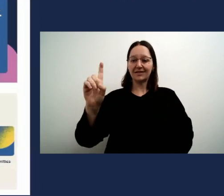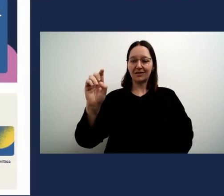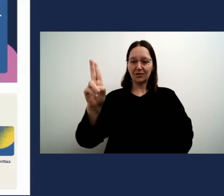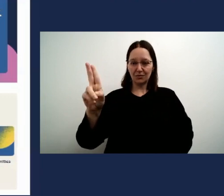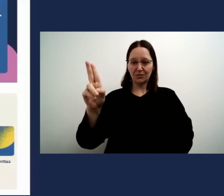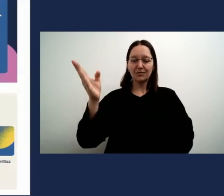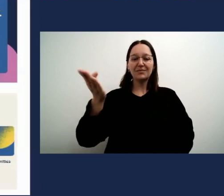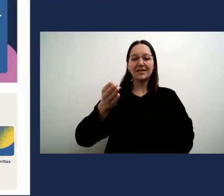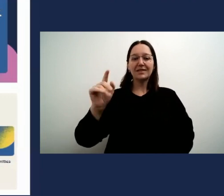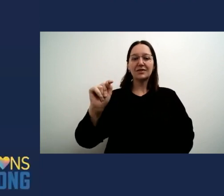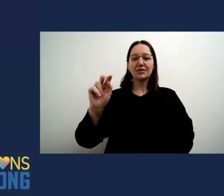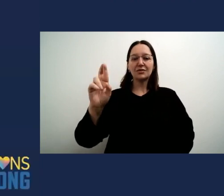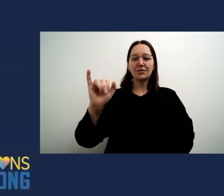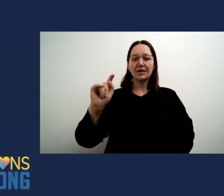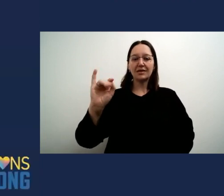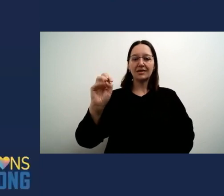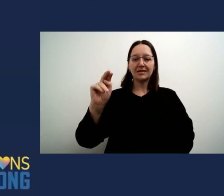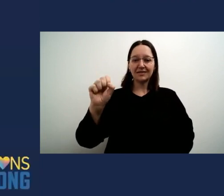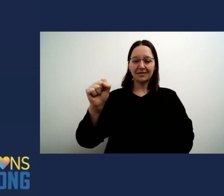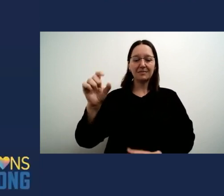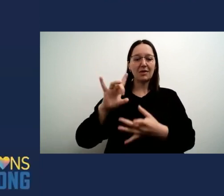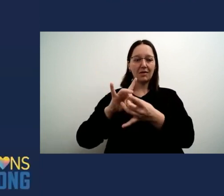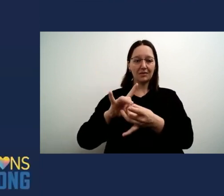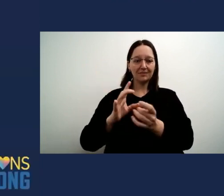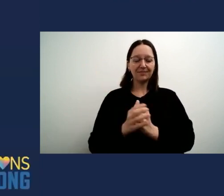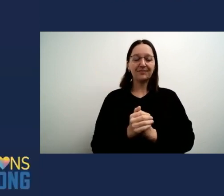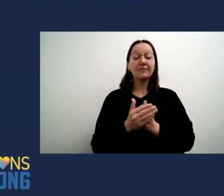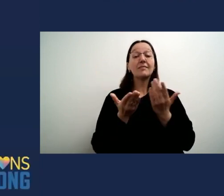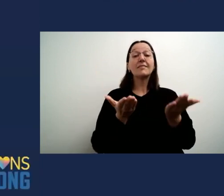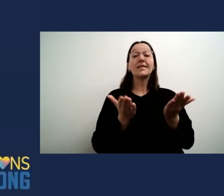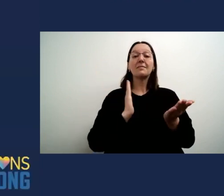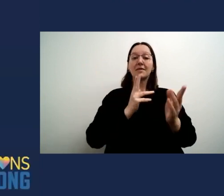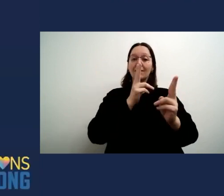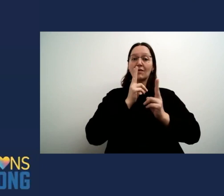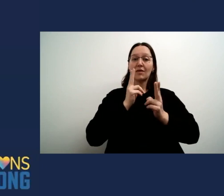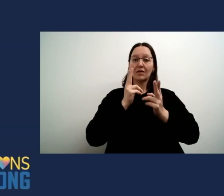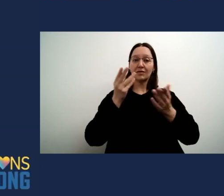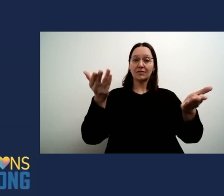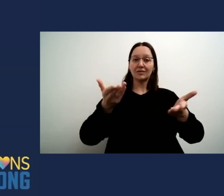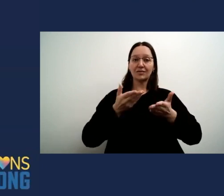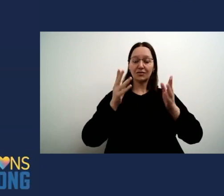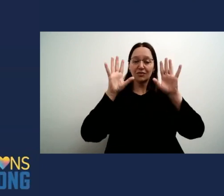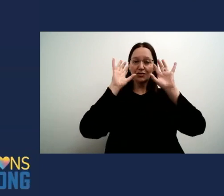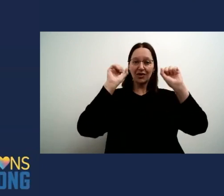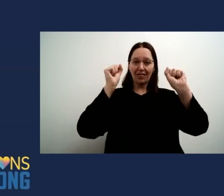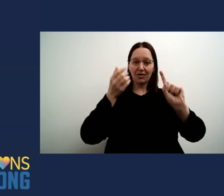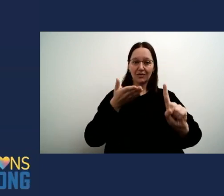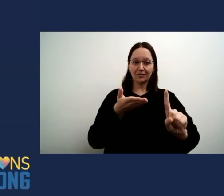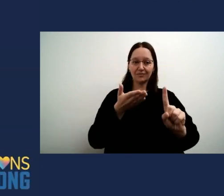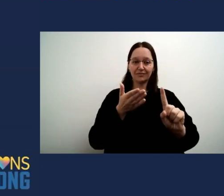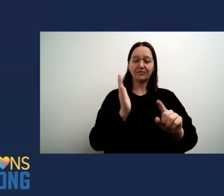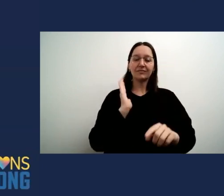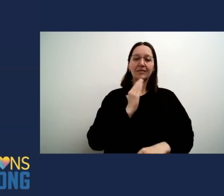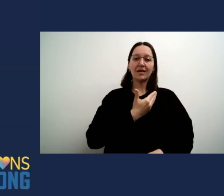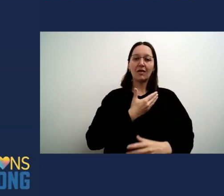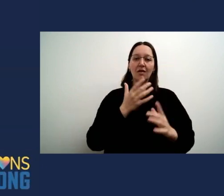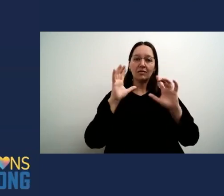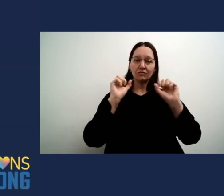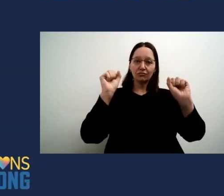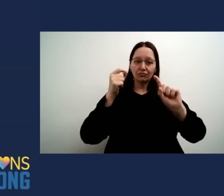begin today I would like to point out the accommodations that are available for this Travers. Pronouns he and him. Before we begin today I would like to point out the accommodations that are